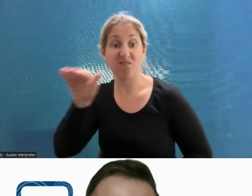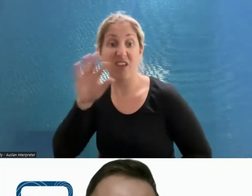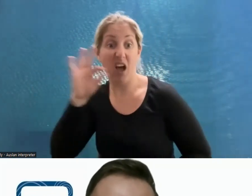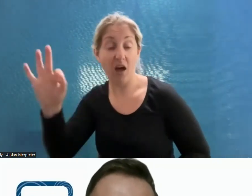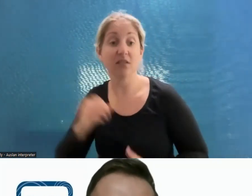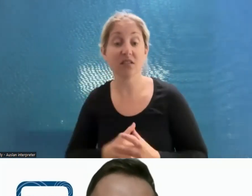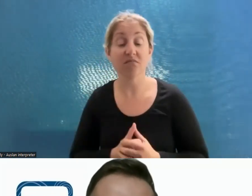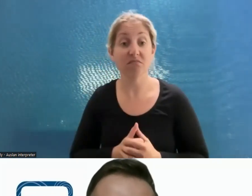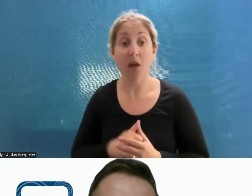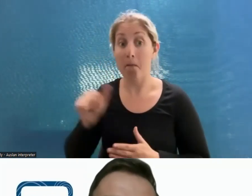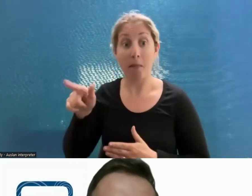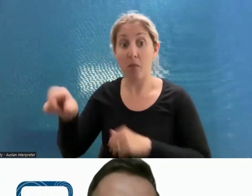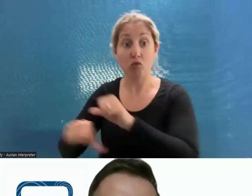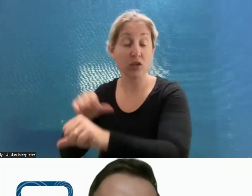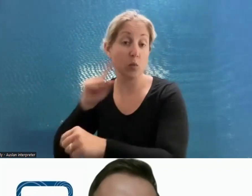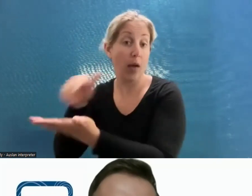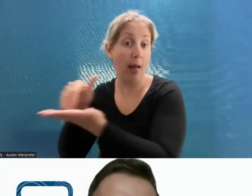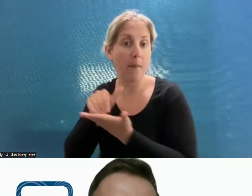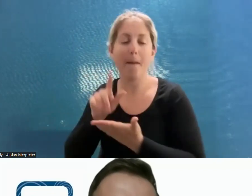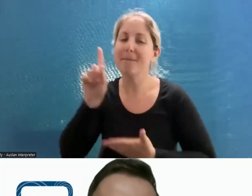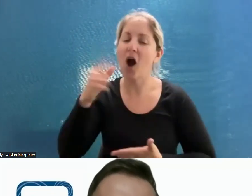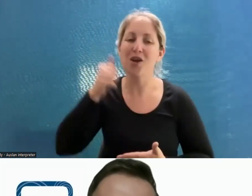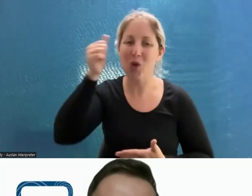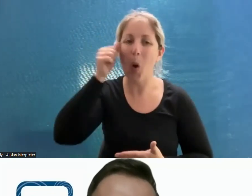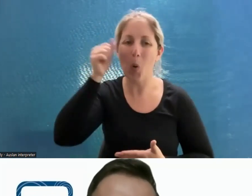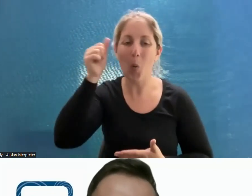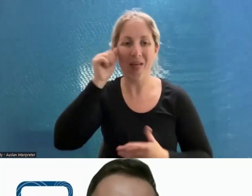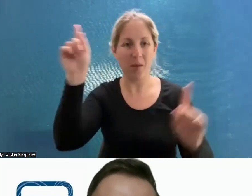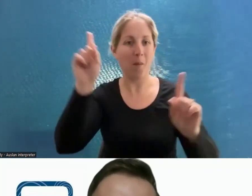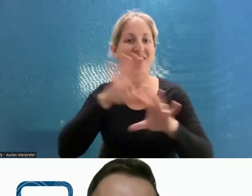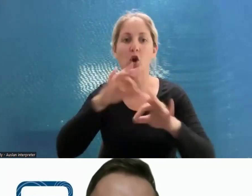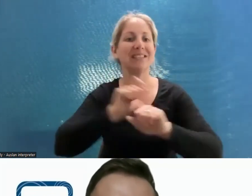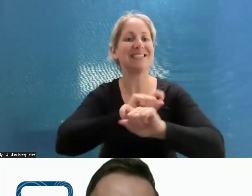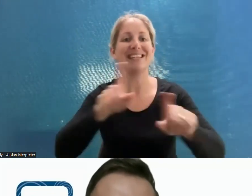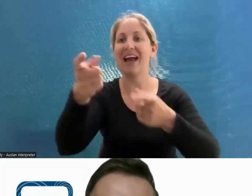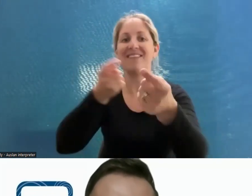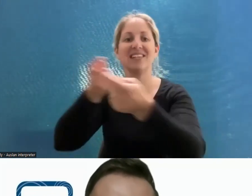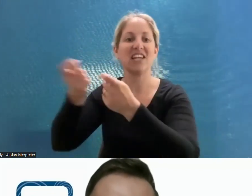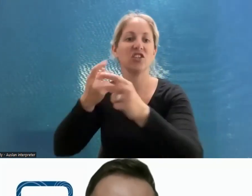I'm aware as a general rule they are not sending out invitations for access matters at this point in time.